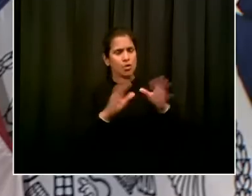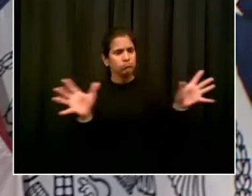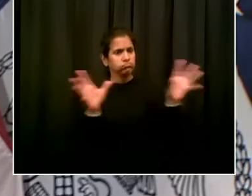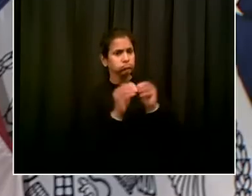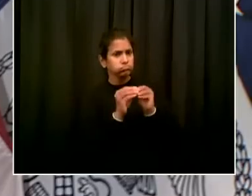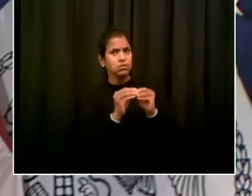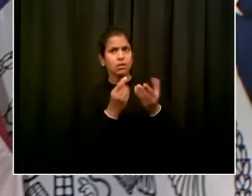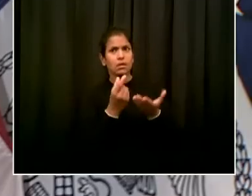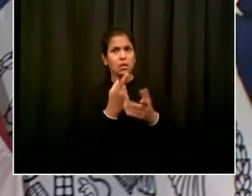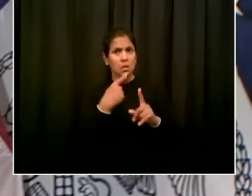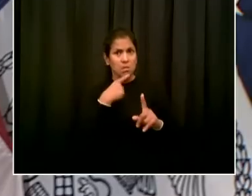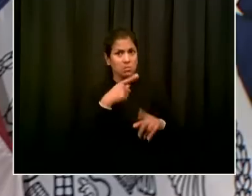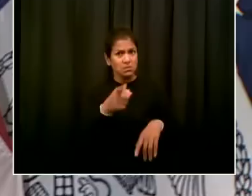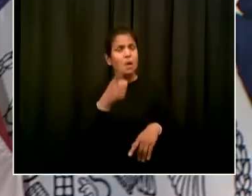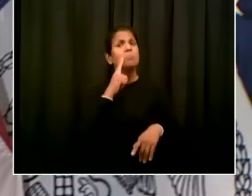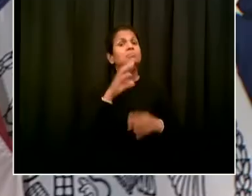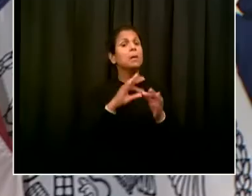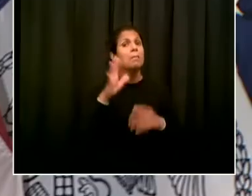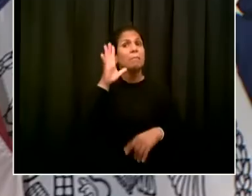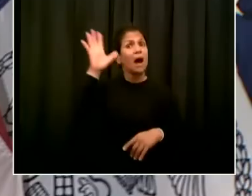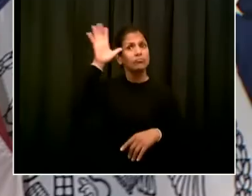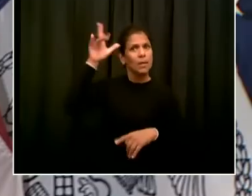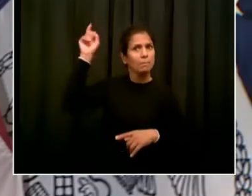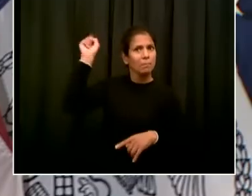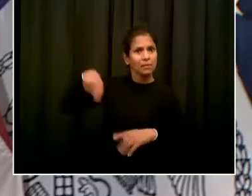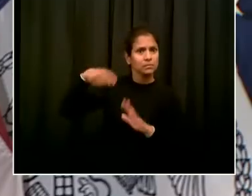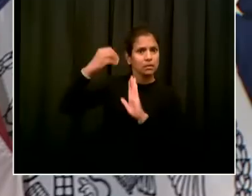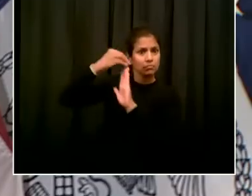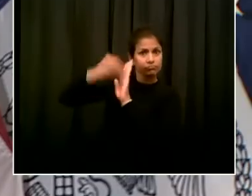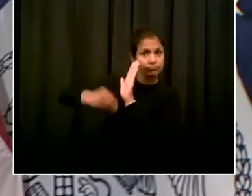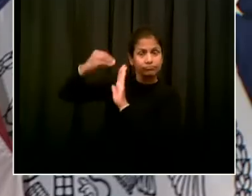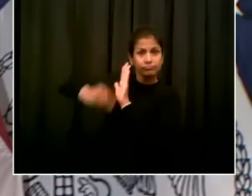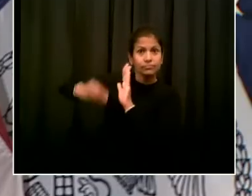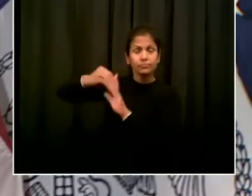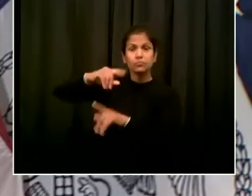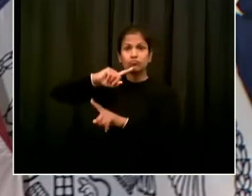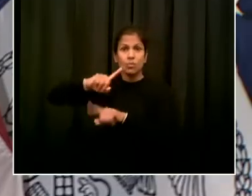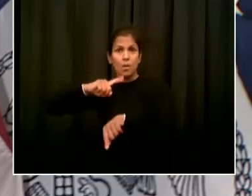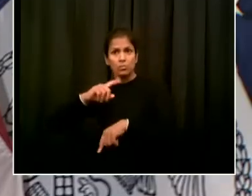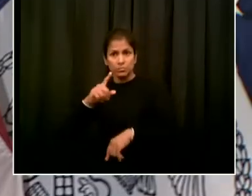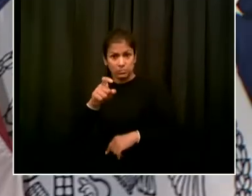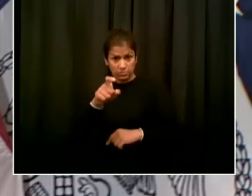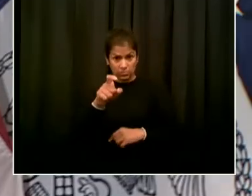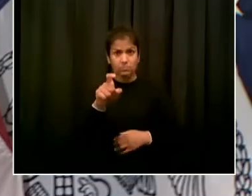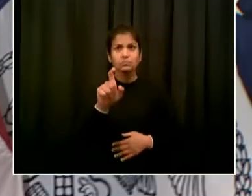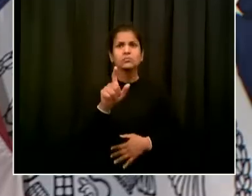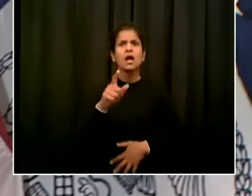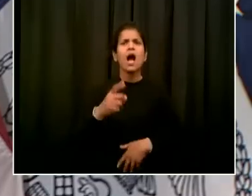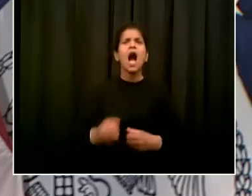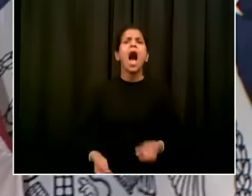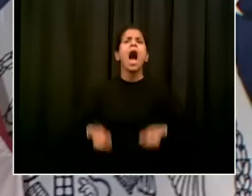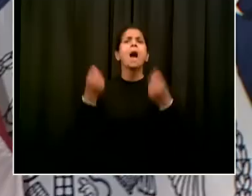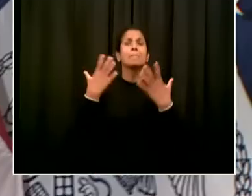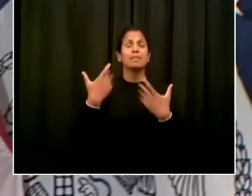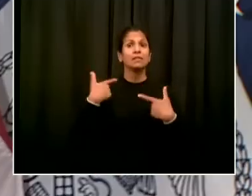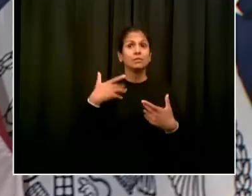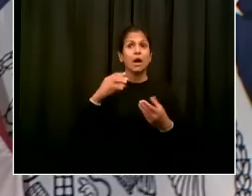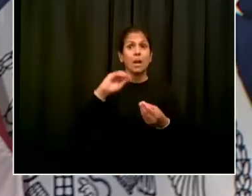TO STAFF RATIO FOR TESTING THAT YOU JUST GAVE? WE'VE BEEN TRYING TO GET OUT OF THE DOE FOR ABOUT A WEEK NOW, THE RESPONSE RATE ON THE CONSENT FORMS. IS THIS